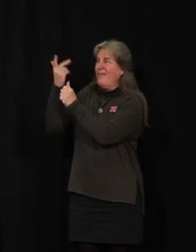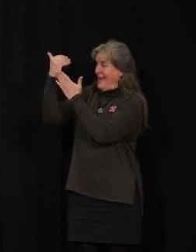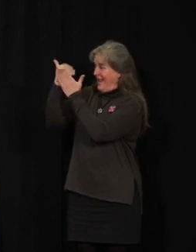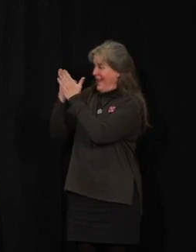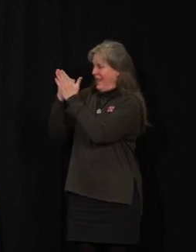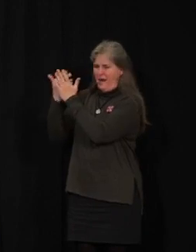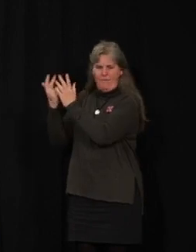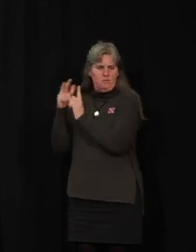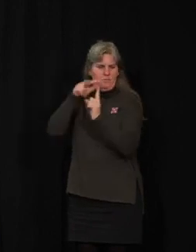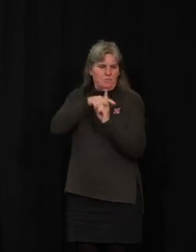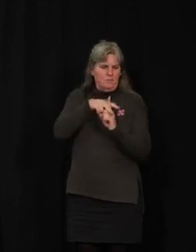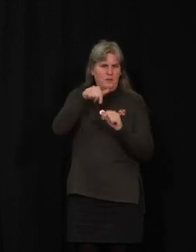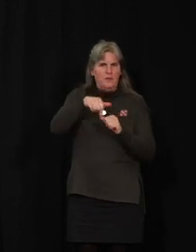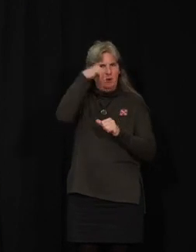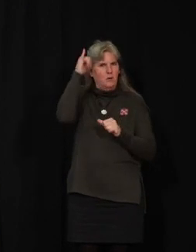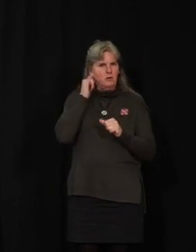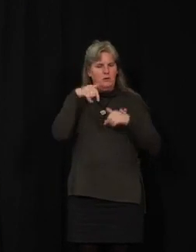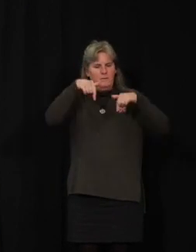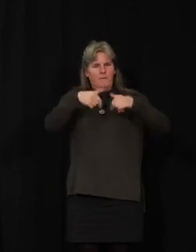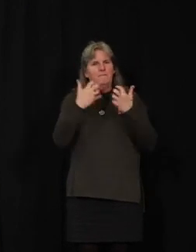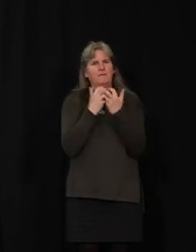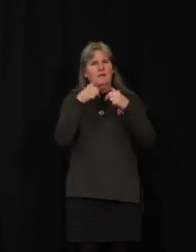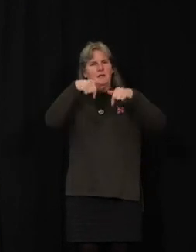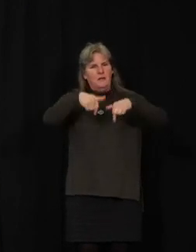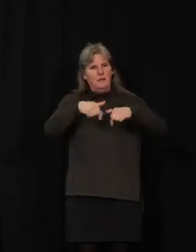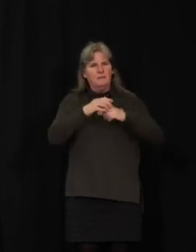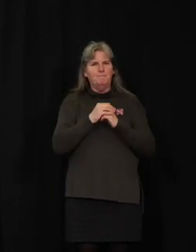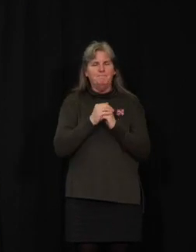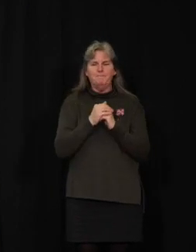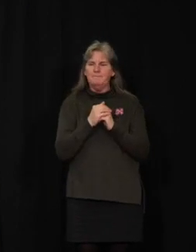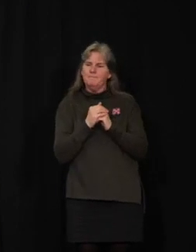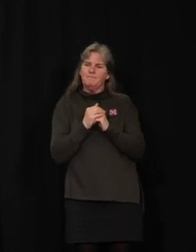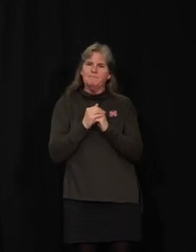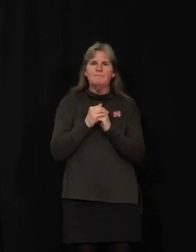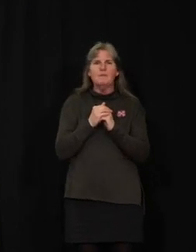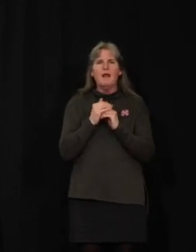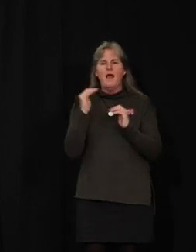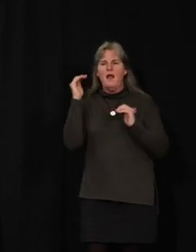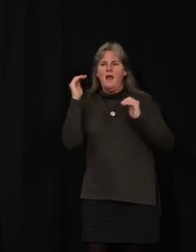This is to ensure that we balane the need to prevent further spread of COVID-19 with the many